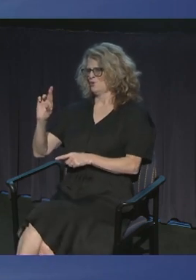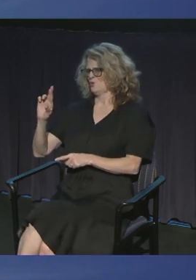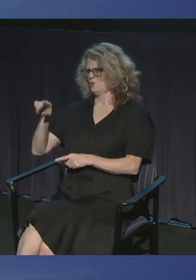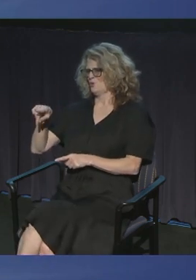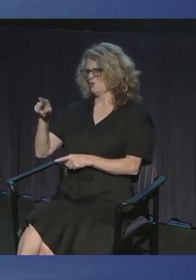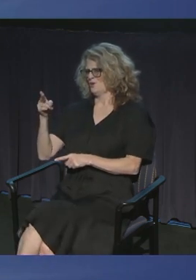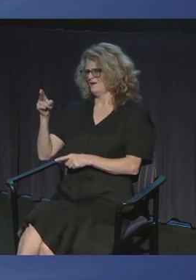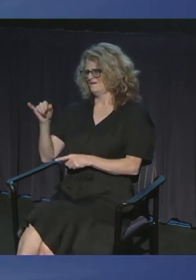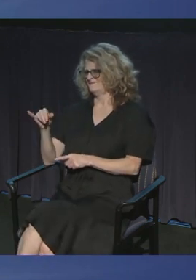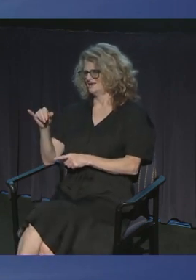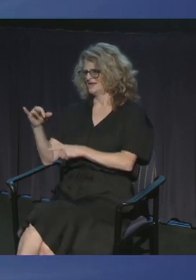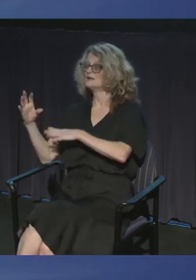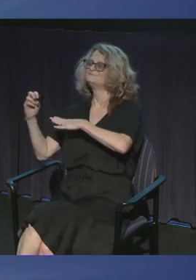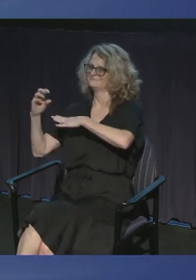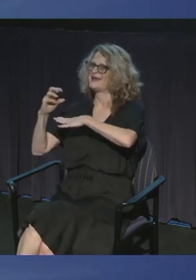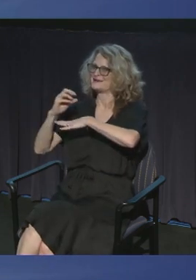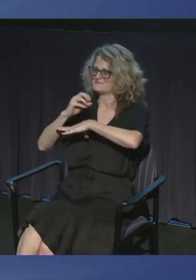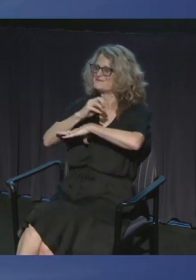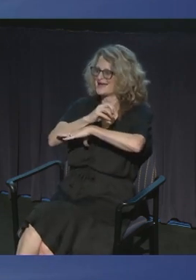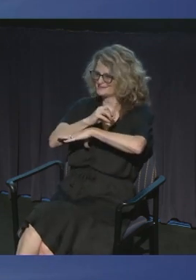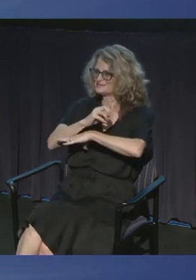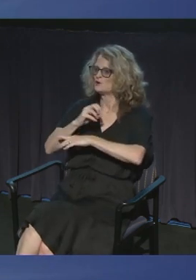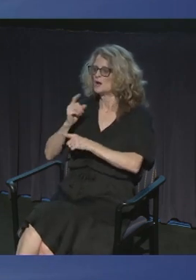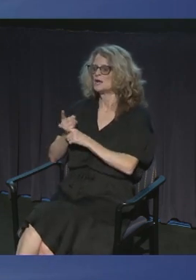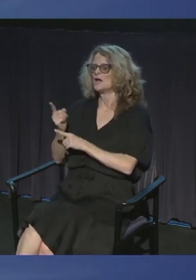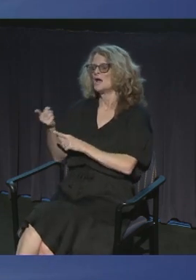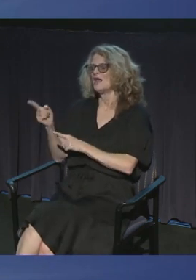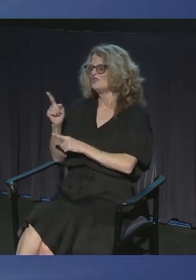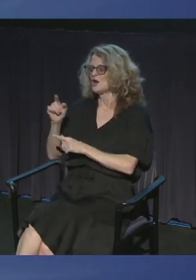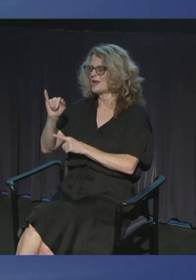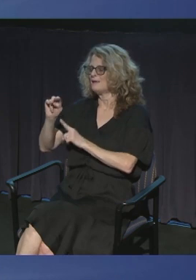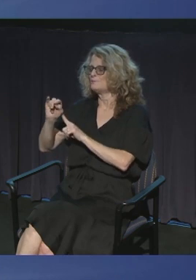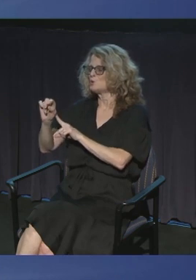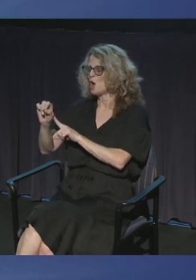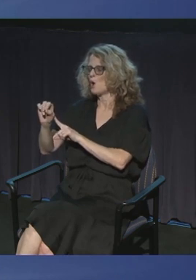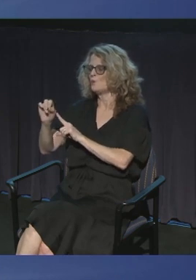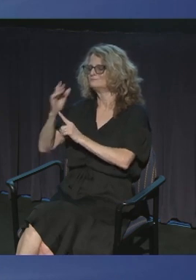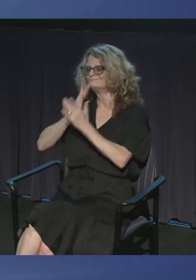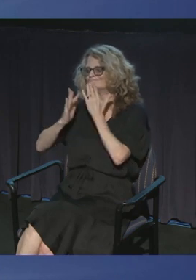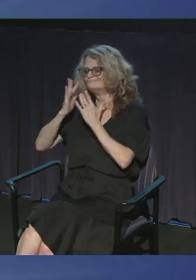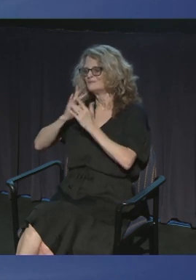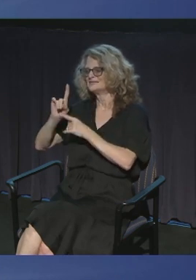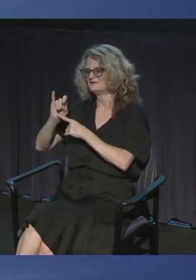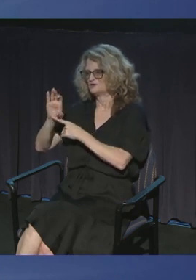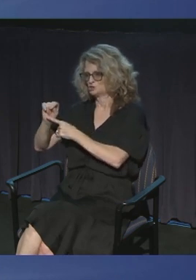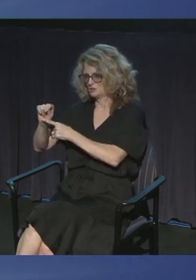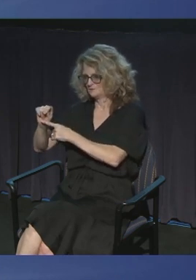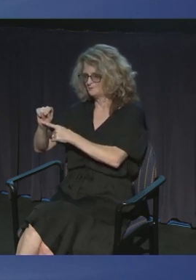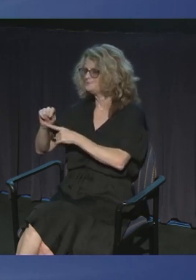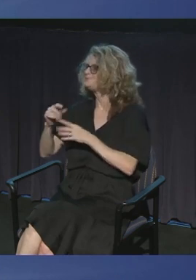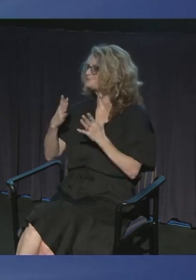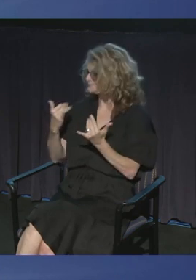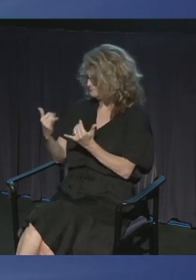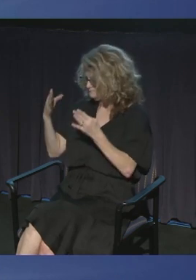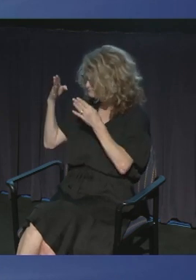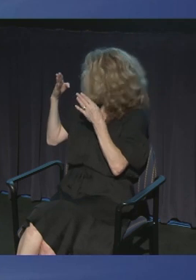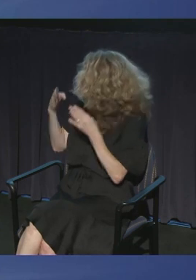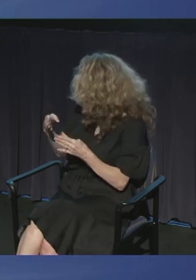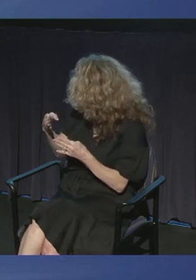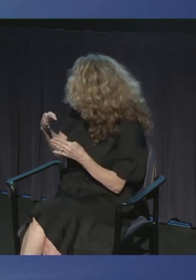2 -- AS A RESULT THESE PATIENTS